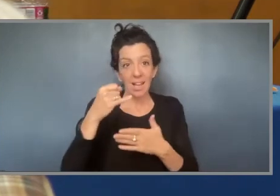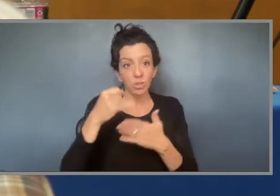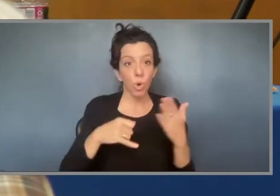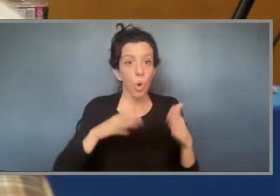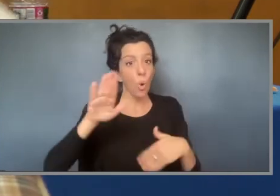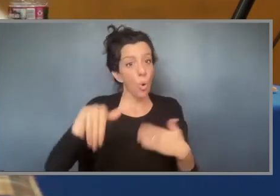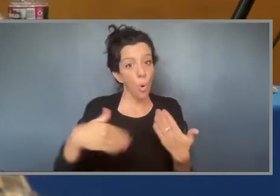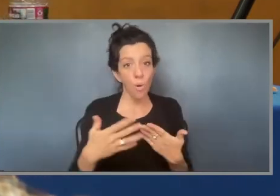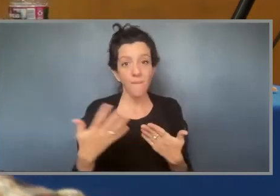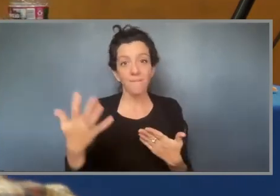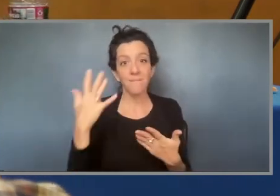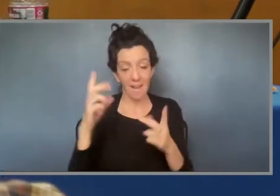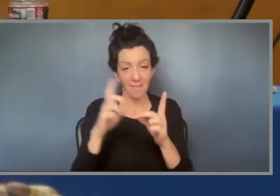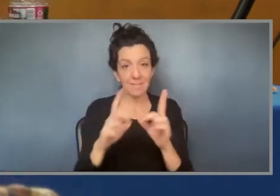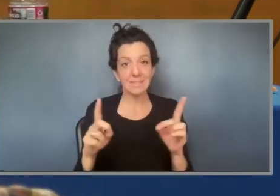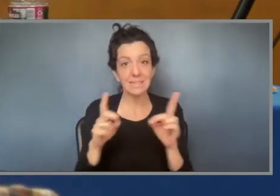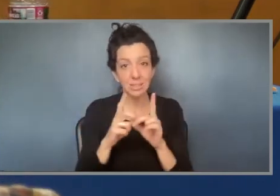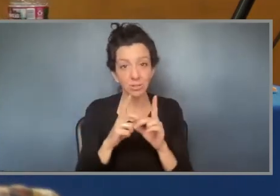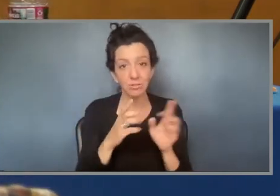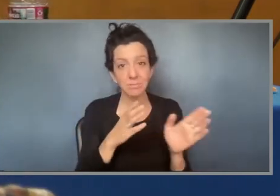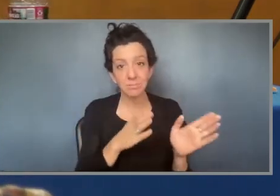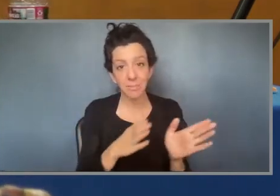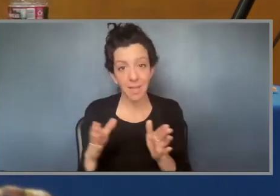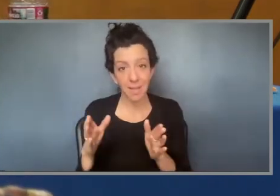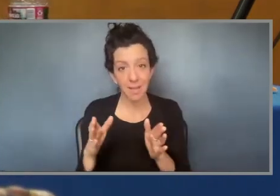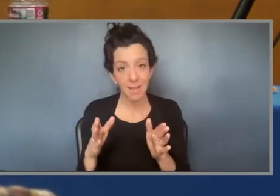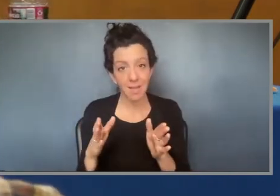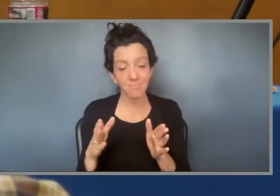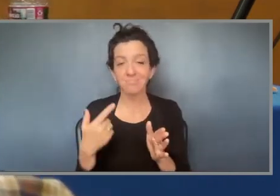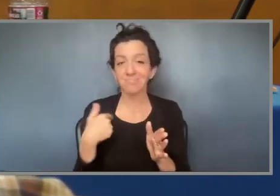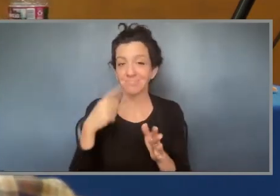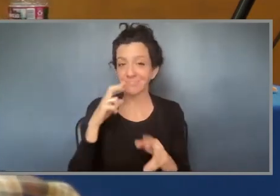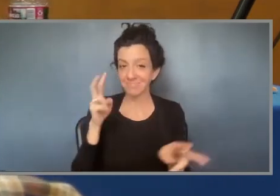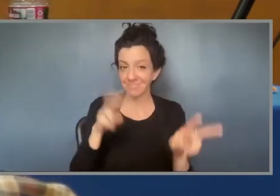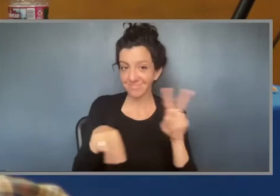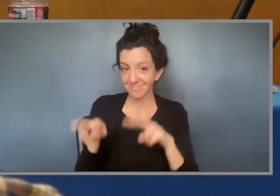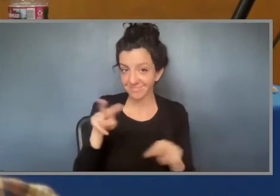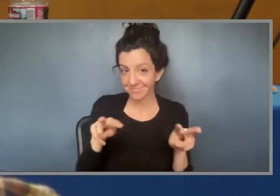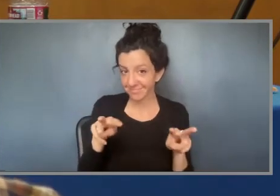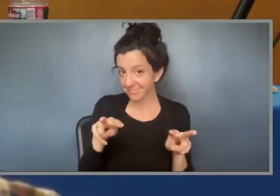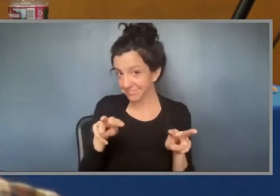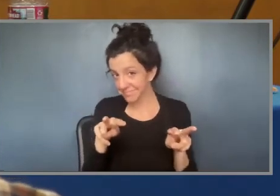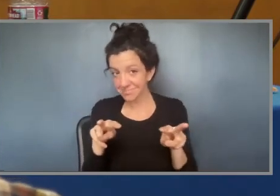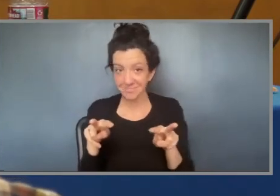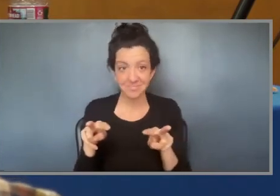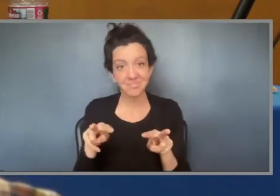Studio: There are also tools available, where you could draw all five district plans and then I will look at all those that